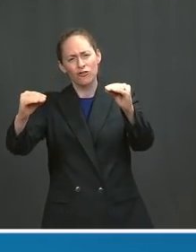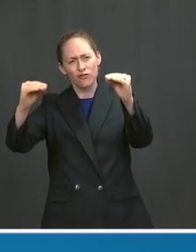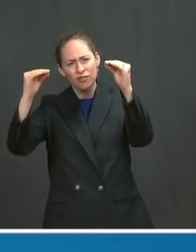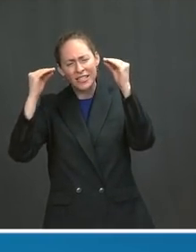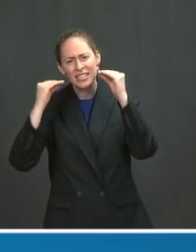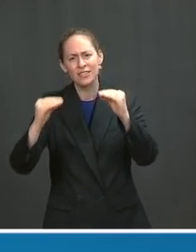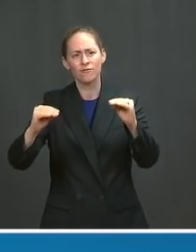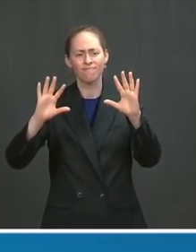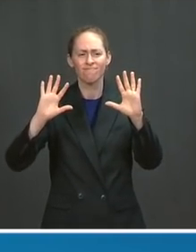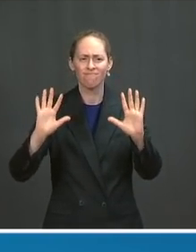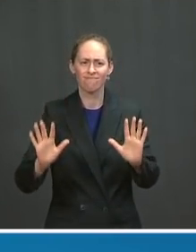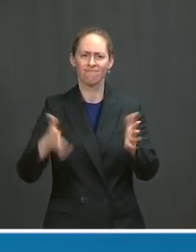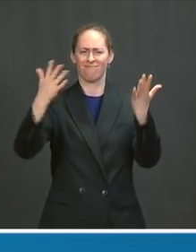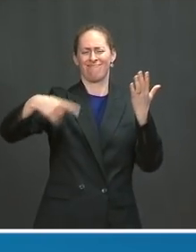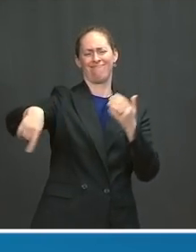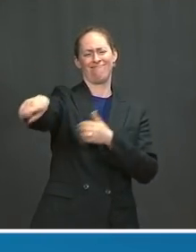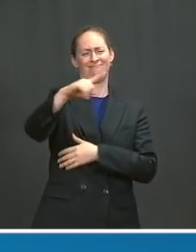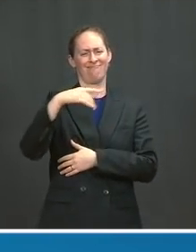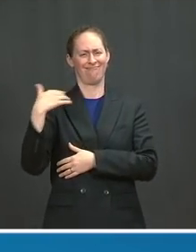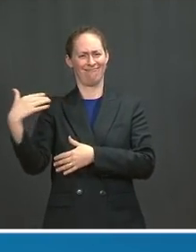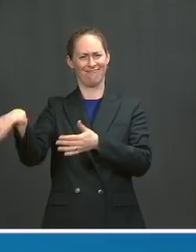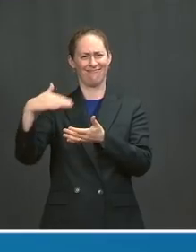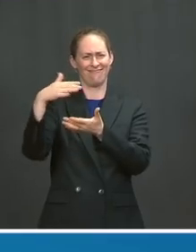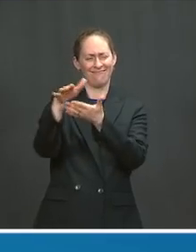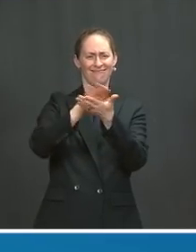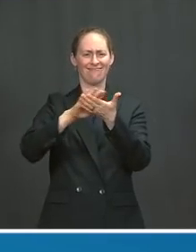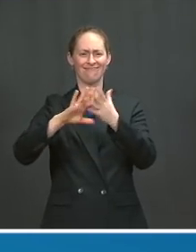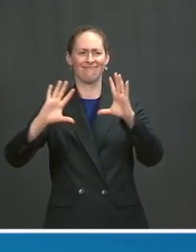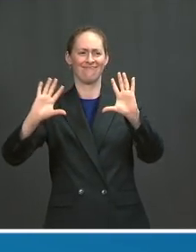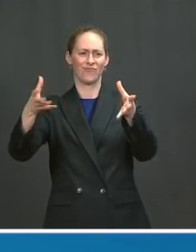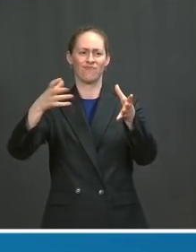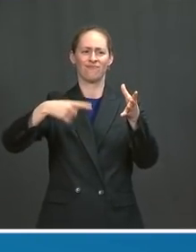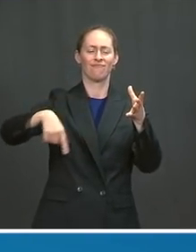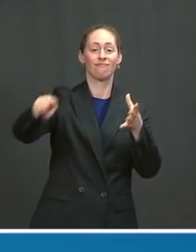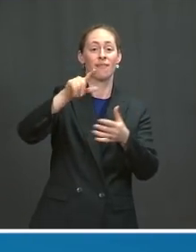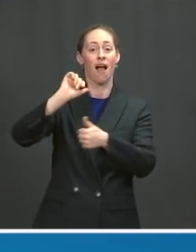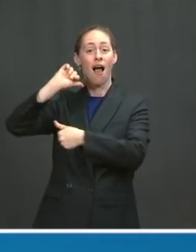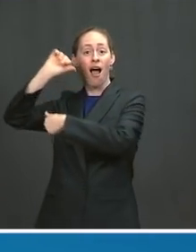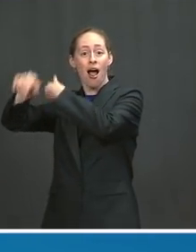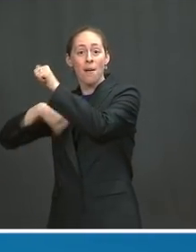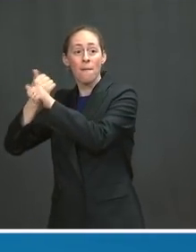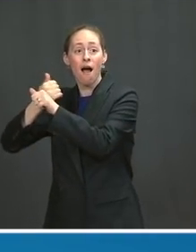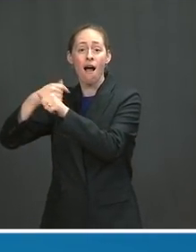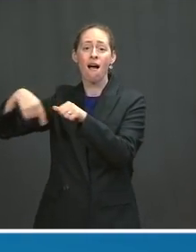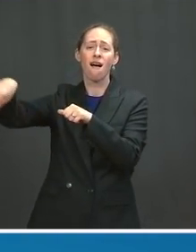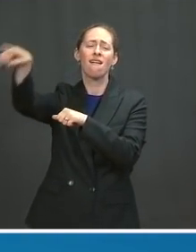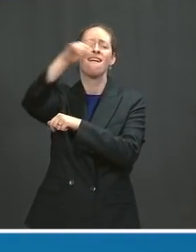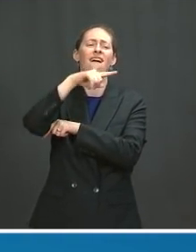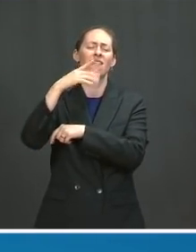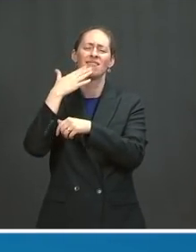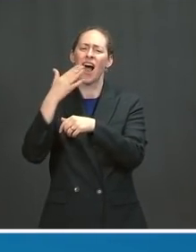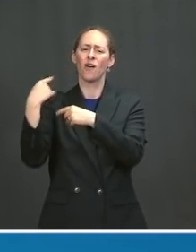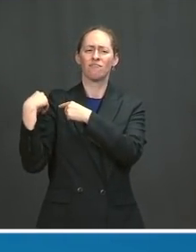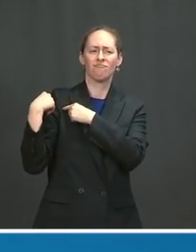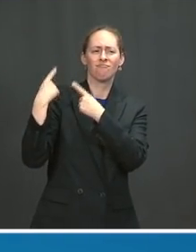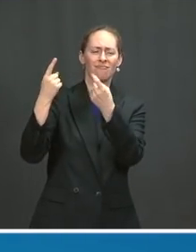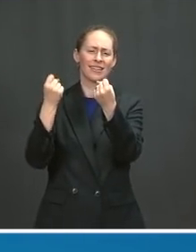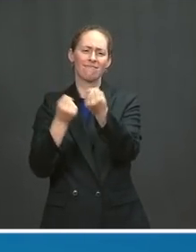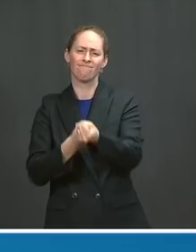Alumni, thank you for the support you have shown over these years to this great institution.